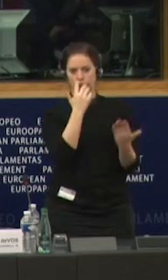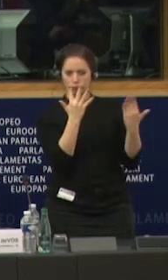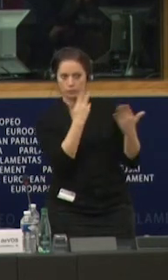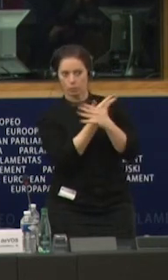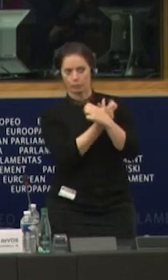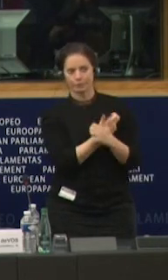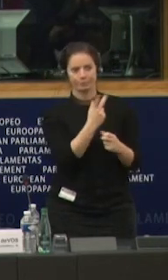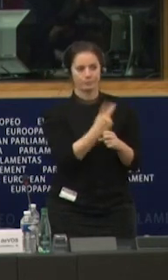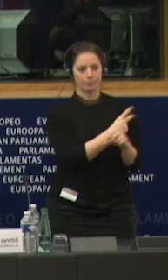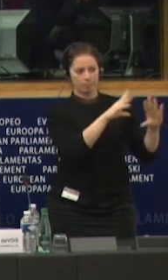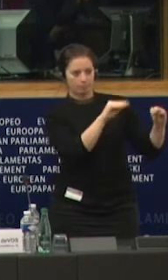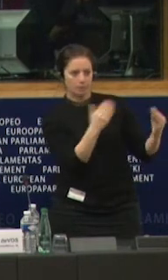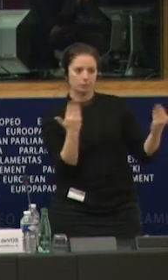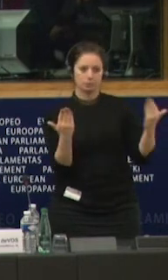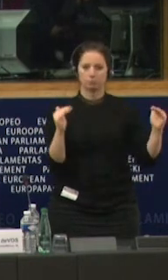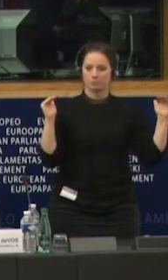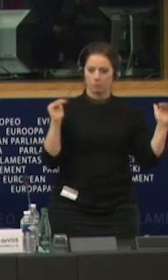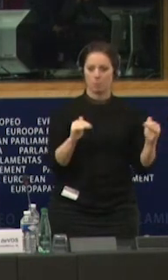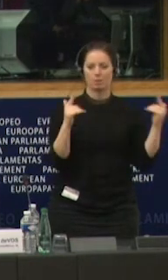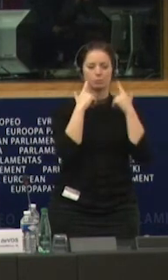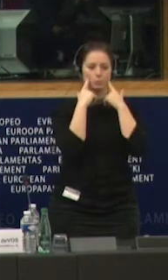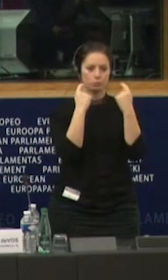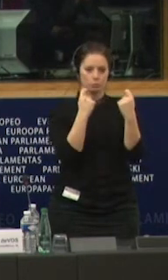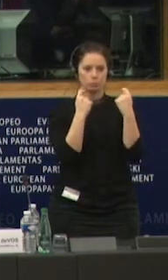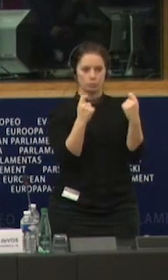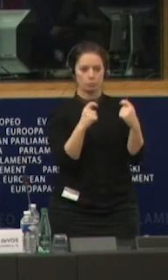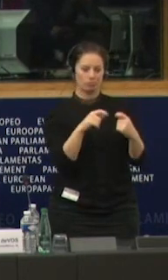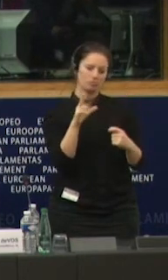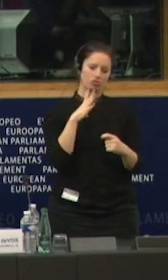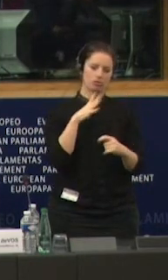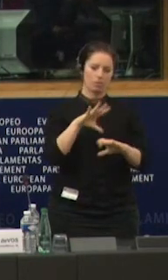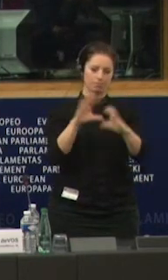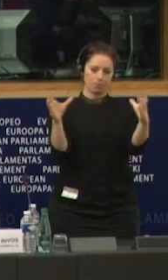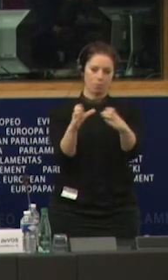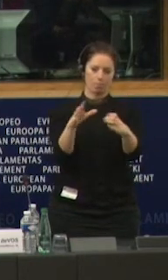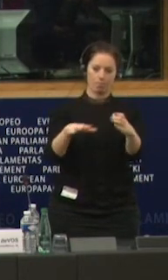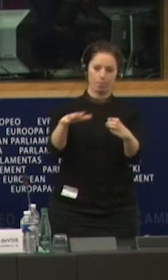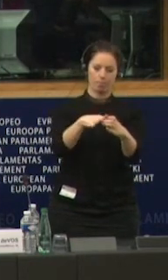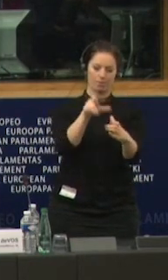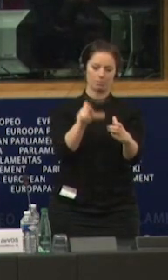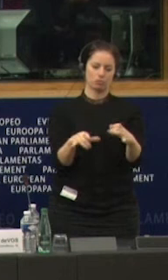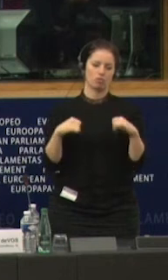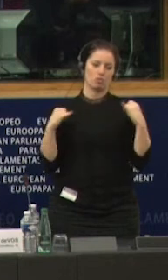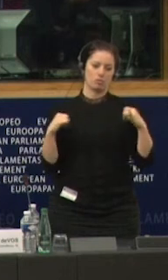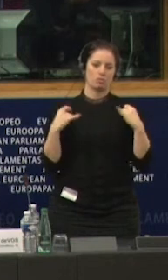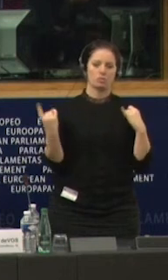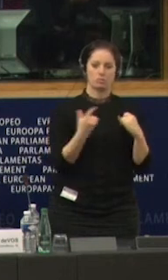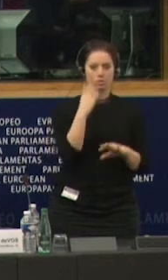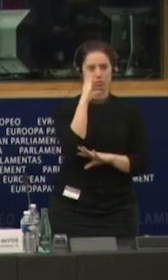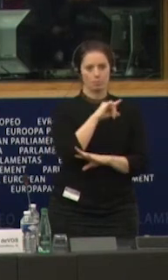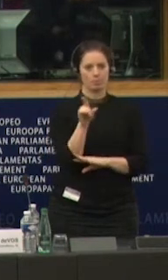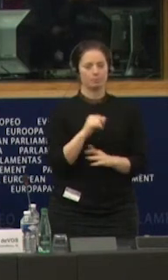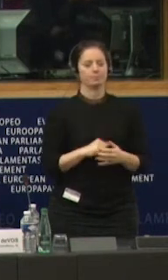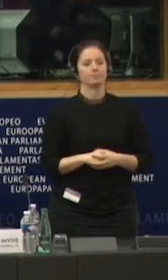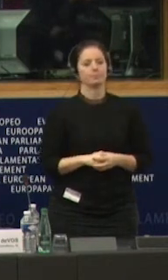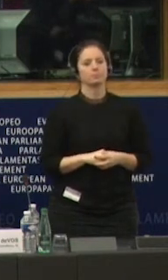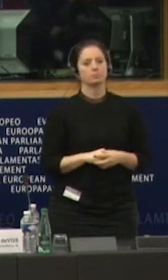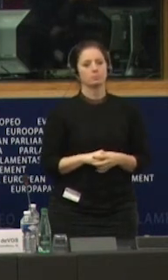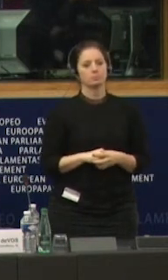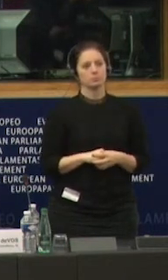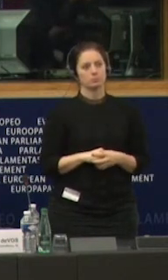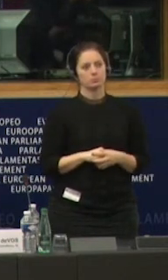Which type of schooling they want to have. When they are about 10, they have to choose which secondary school to go to.